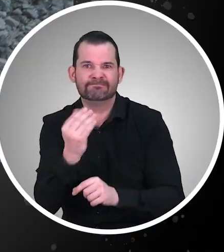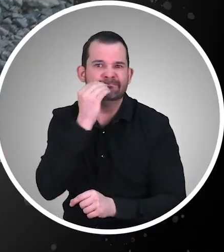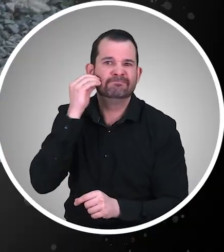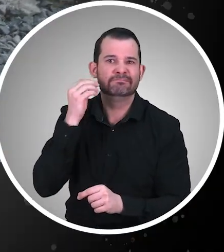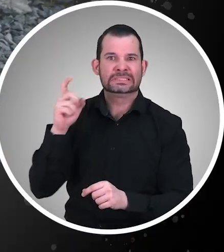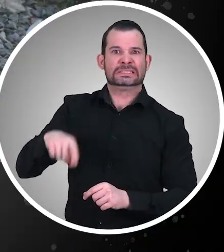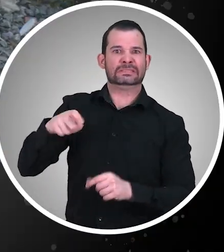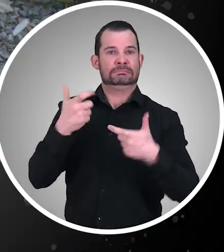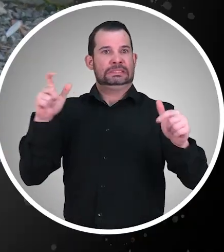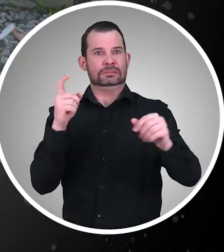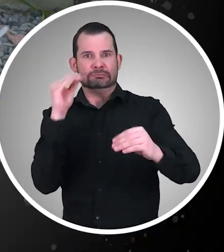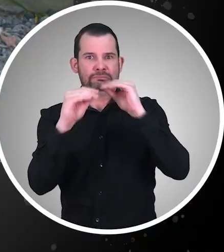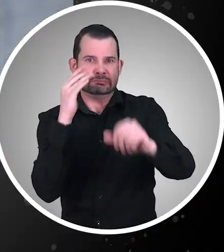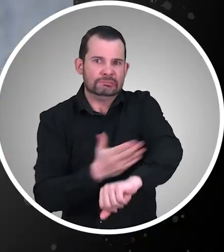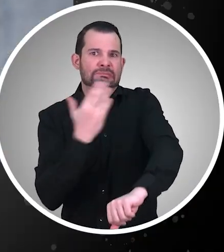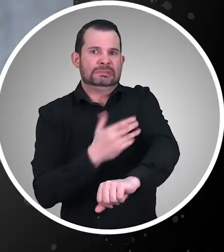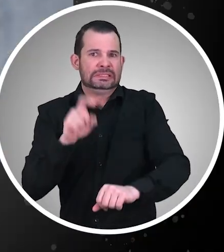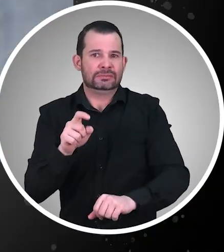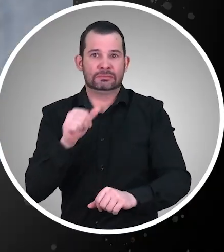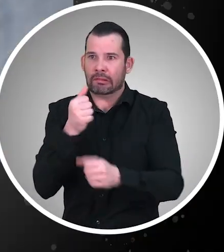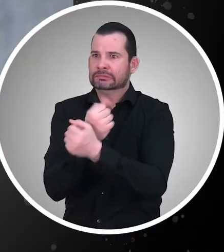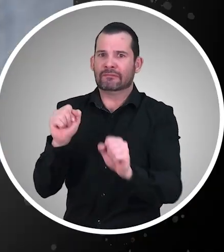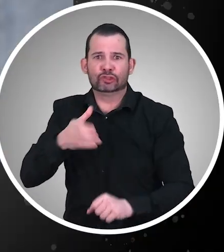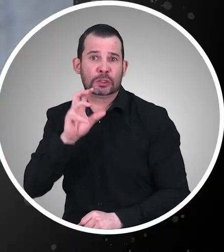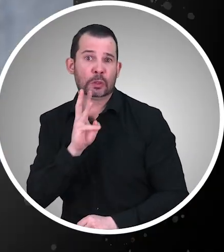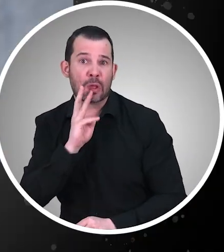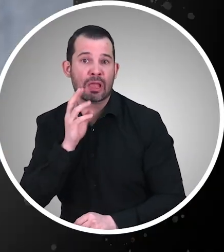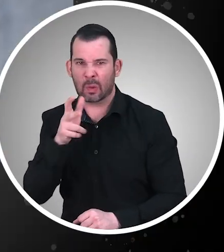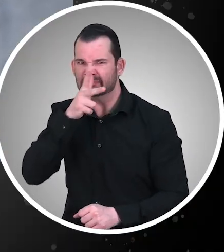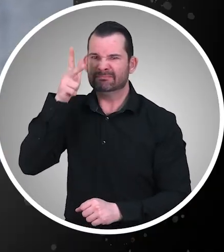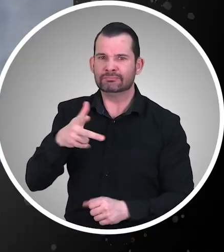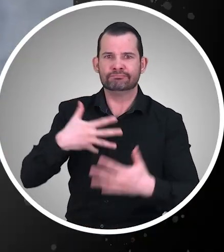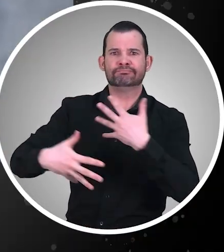of major repairs, or with unsafe drinking water or poor air quality.